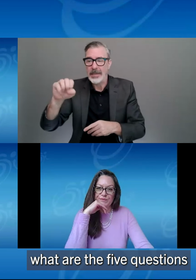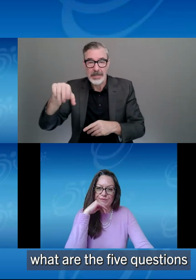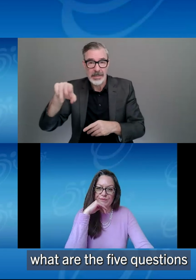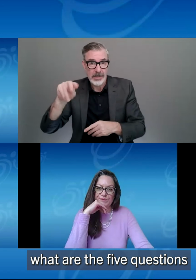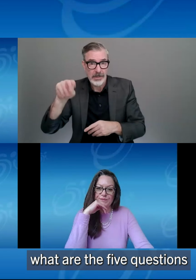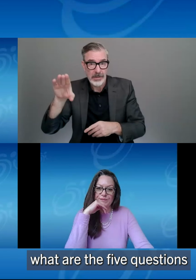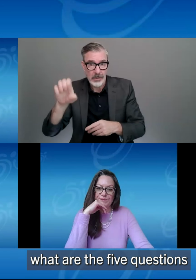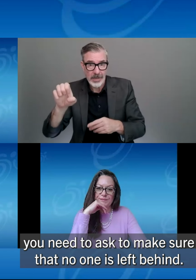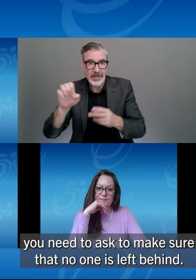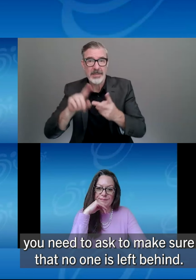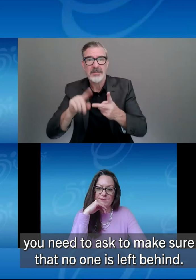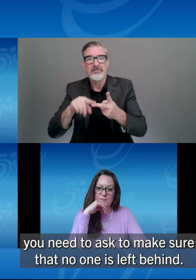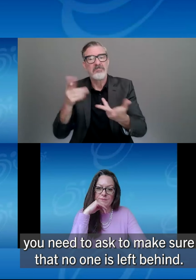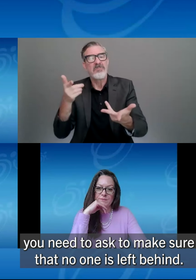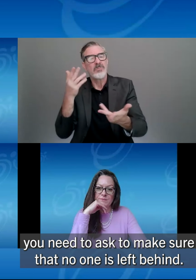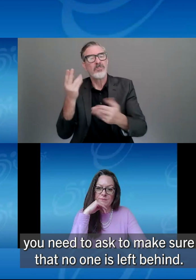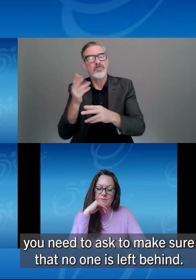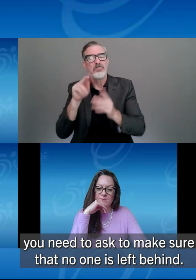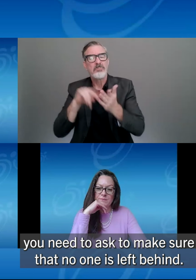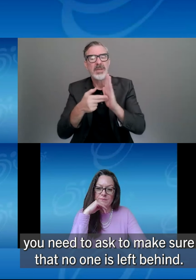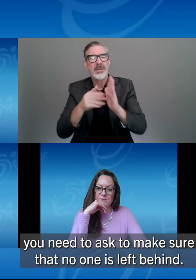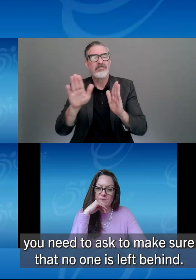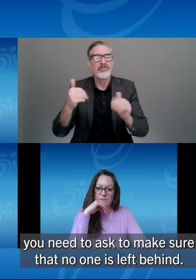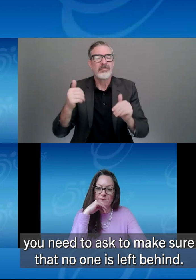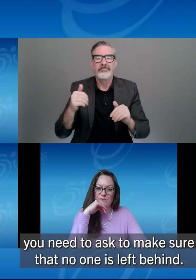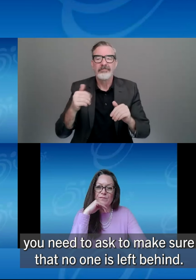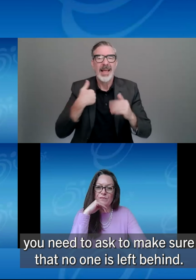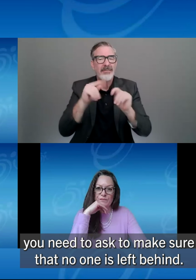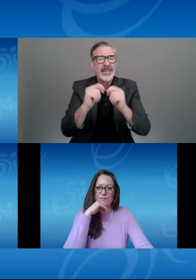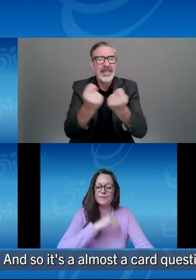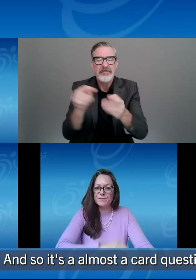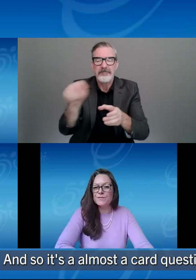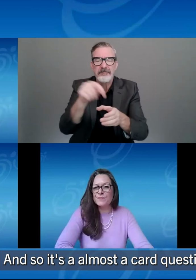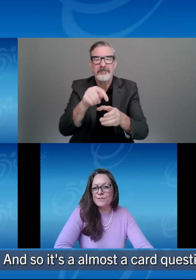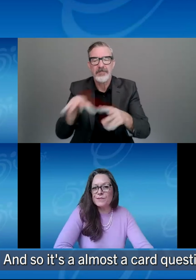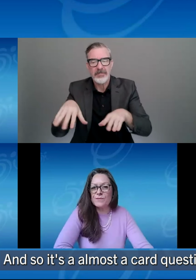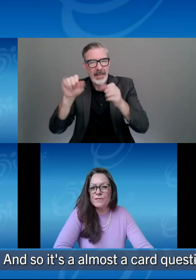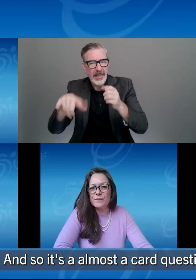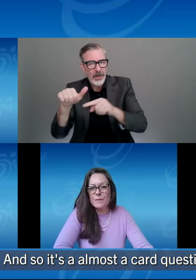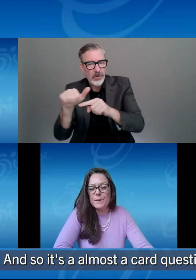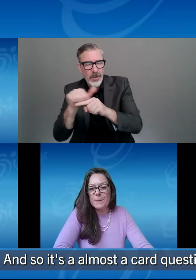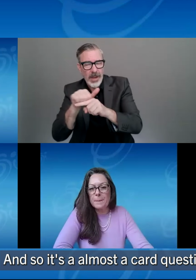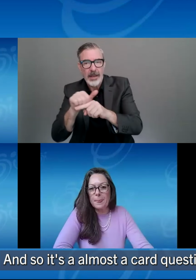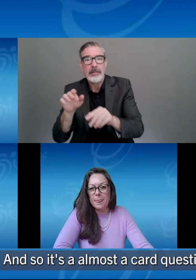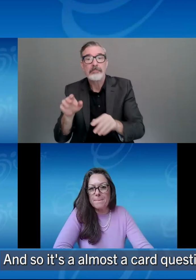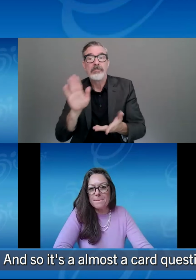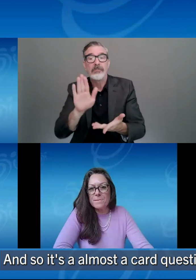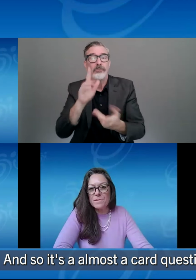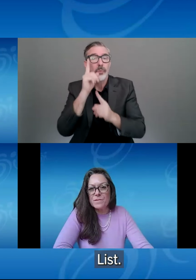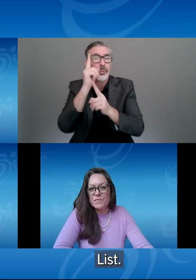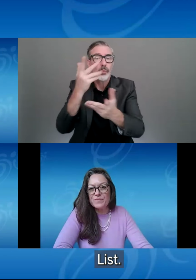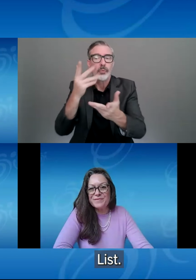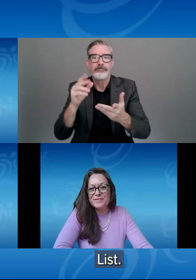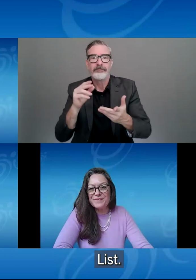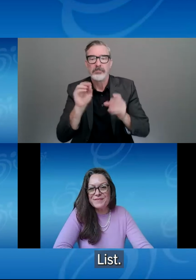what are the five questions you need to ask to make sure that no one is left behind. And so it's a almost a card question. List.